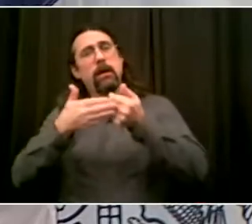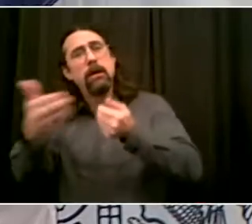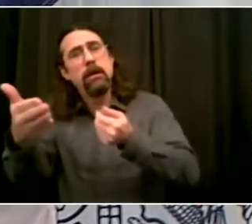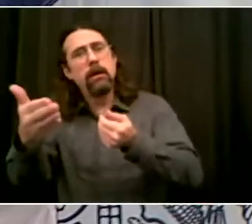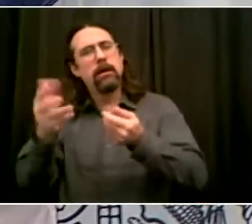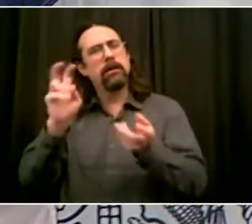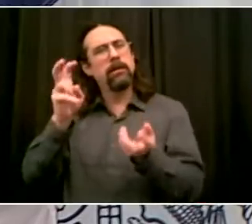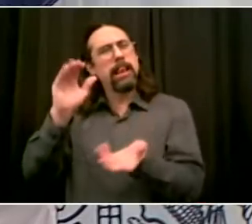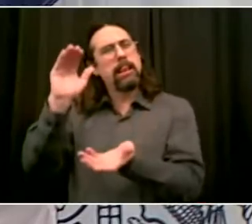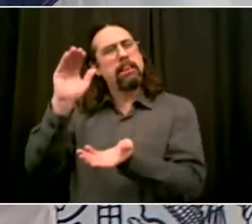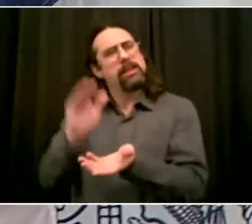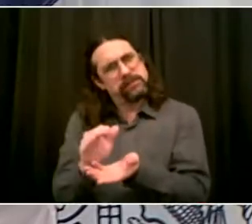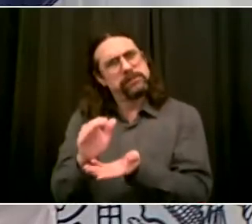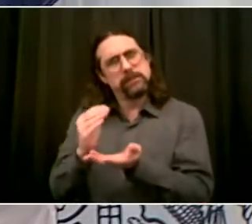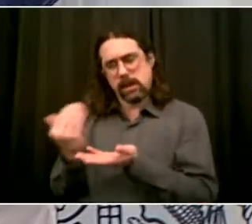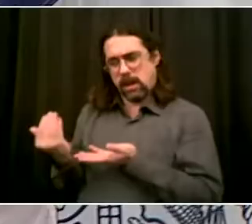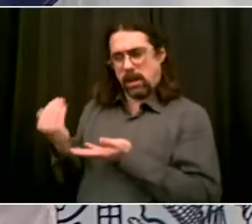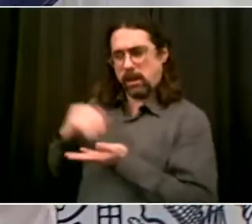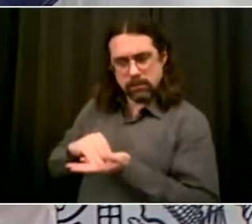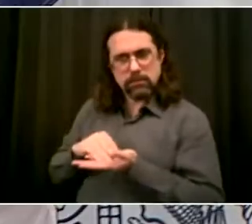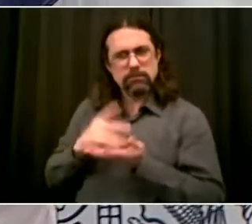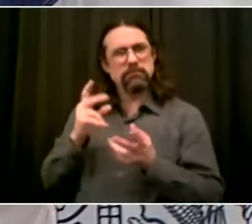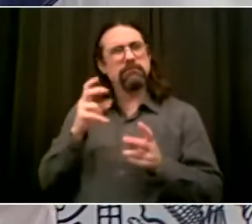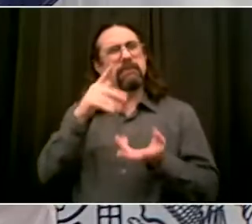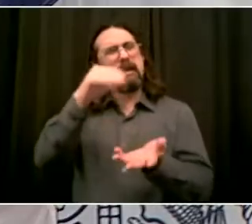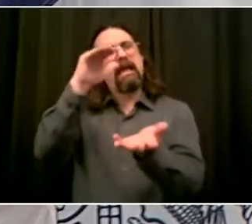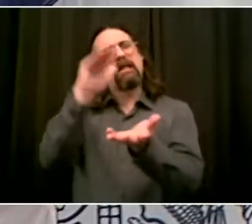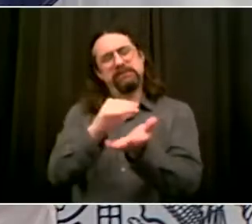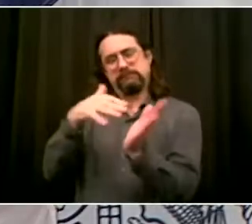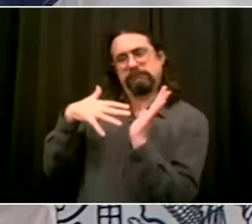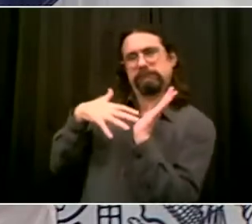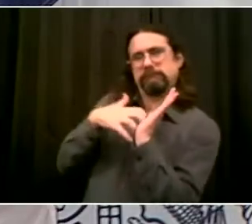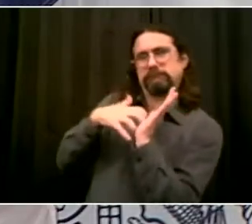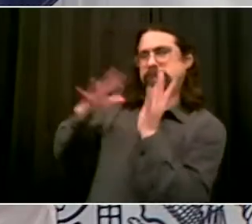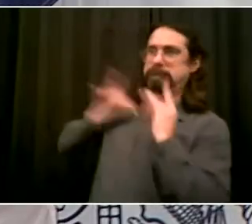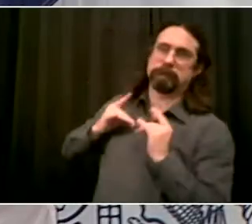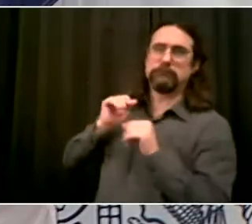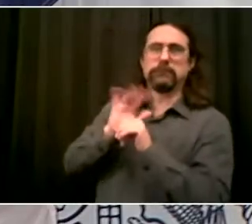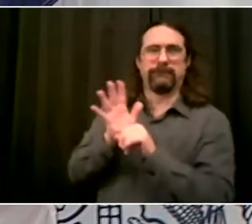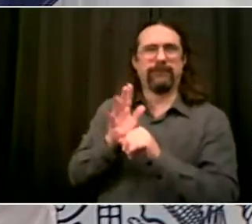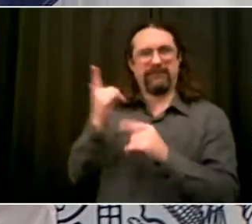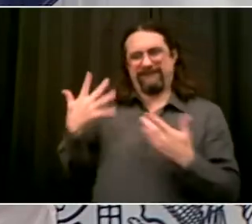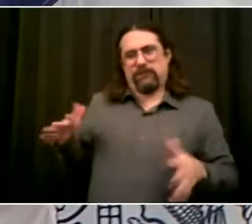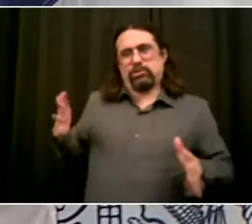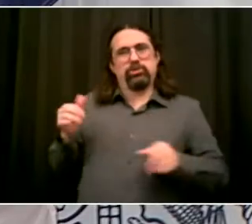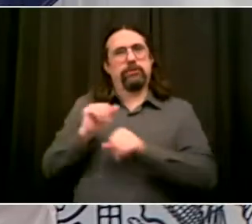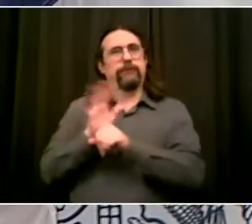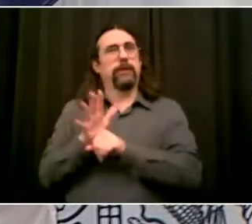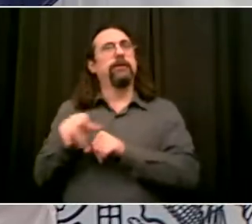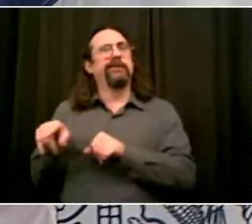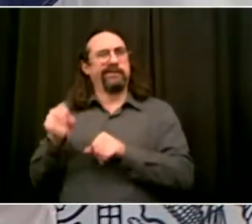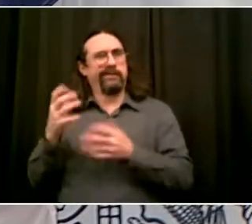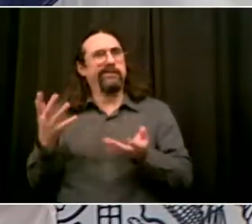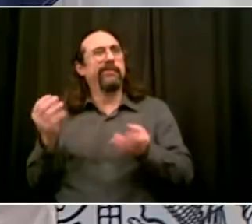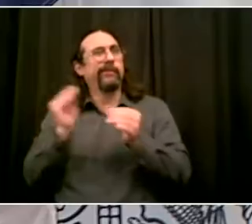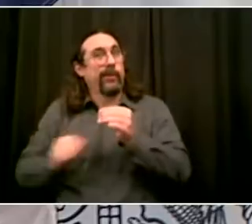THOSE REALITIES AND ALL THE ADVANCES THAT HAVE HEARD TERMS OF THE HOSPITAL APPROACHH . LET PEOPLE UNDERSTAND MORE